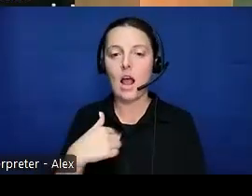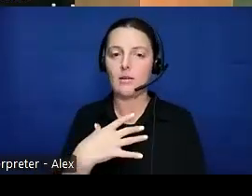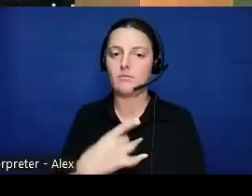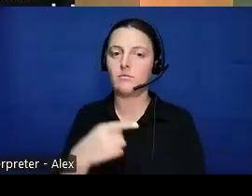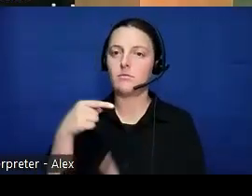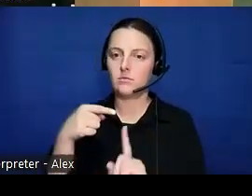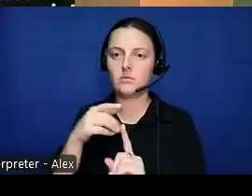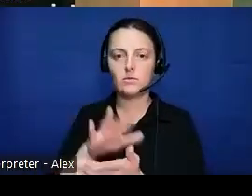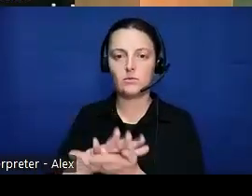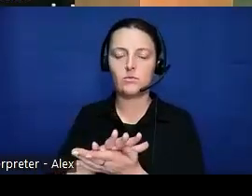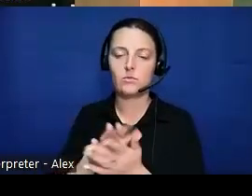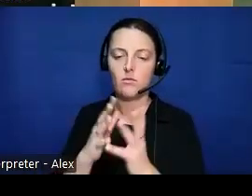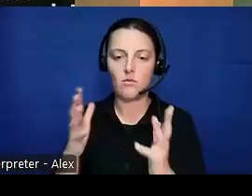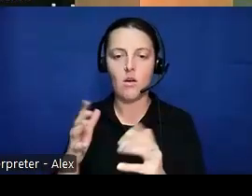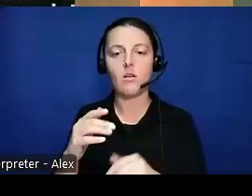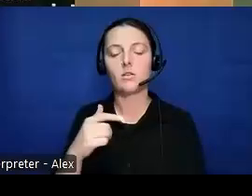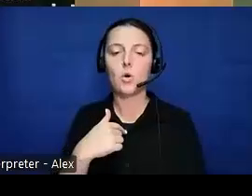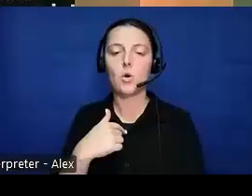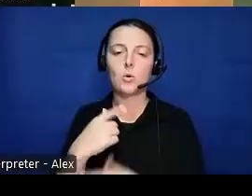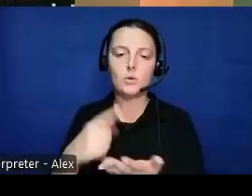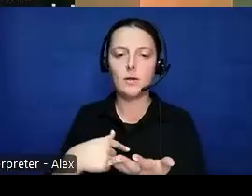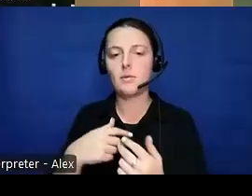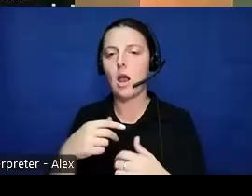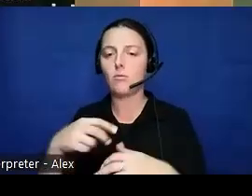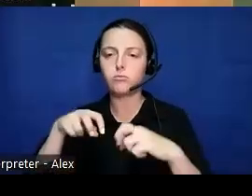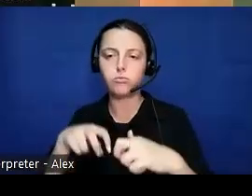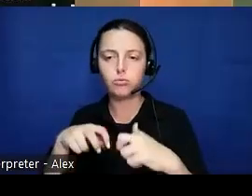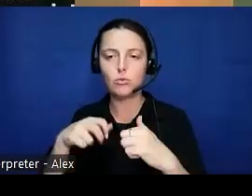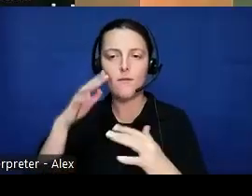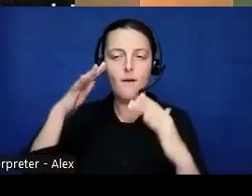patients and whatnot and talk about you know freedom and responsibility and meaninglessness